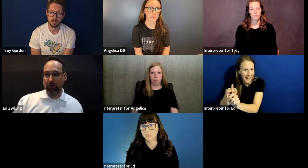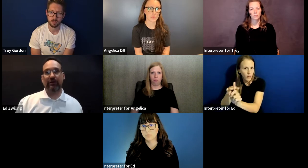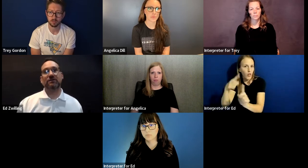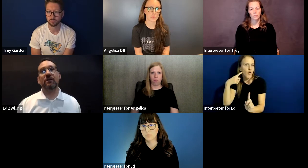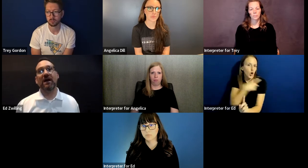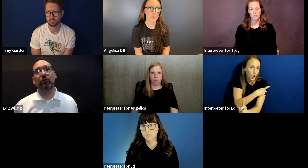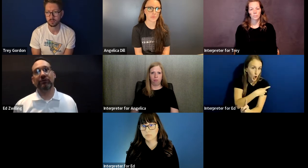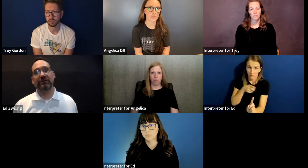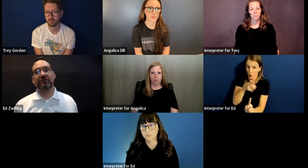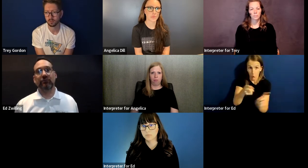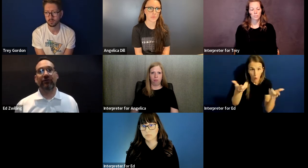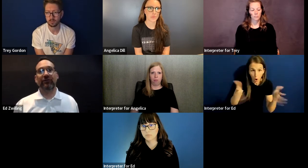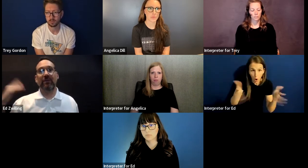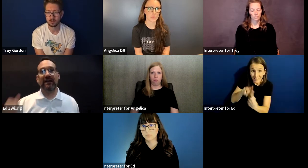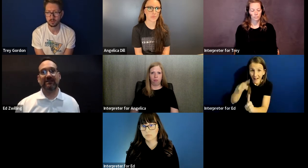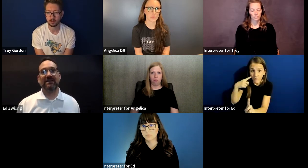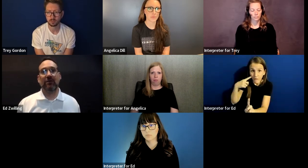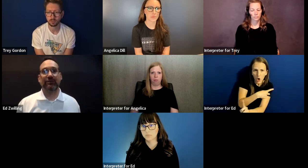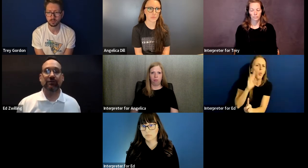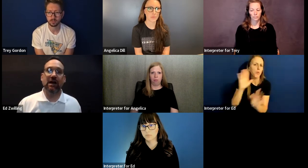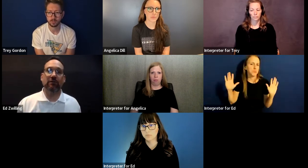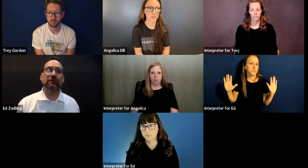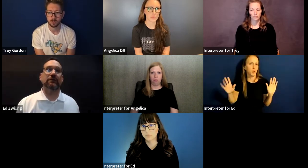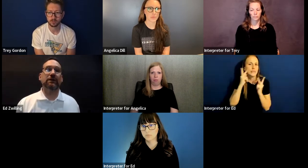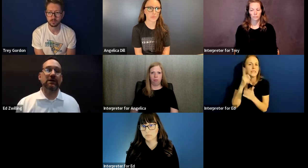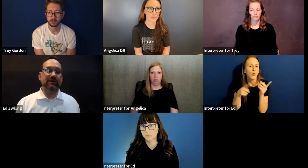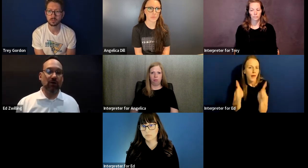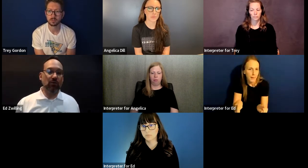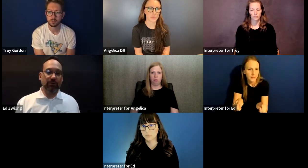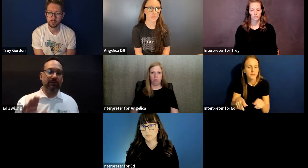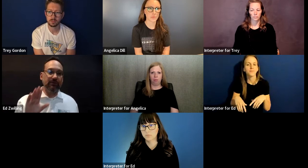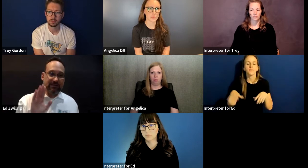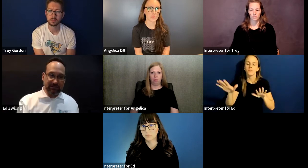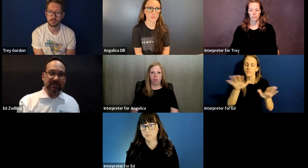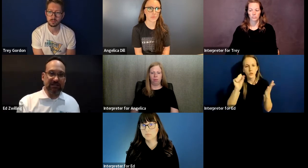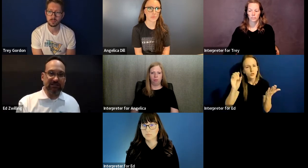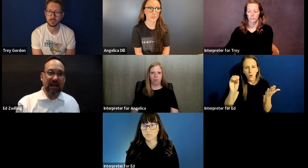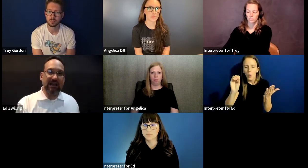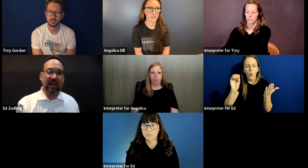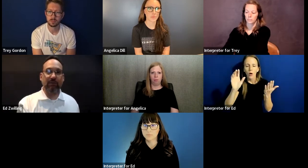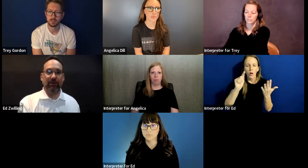already doing that we'll just we'll stand back and see how it turns out so things can happen